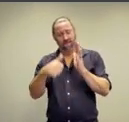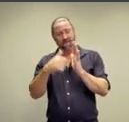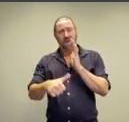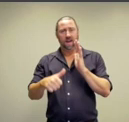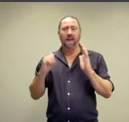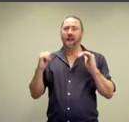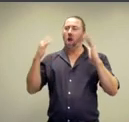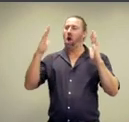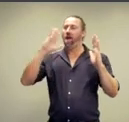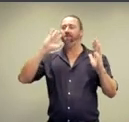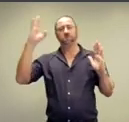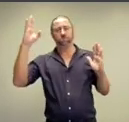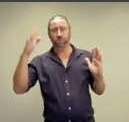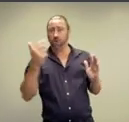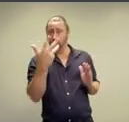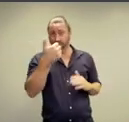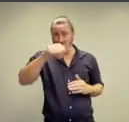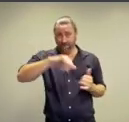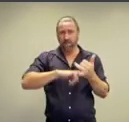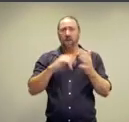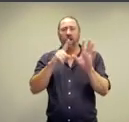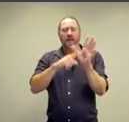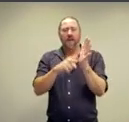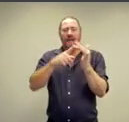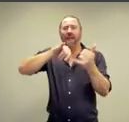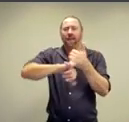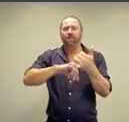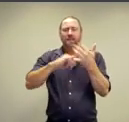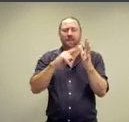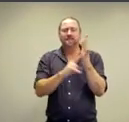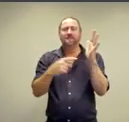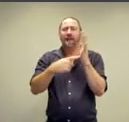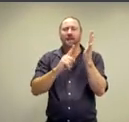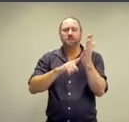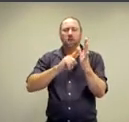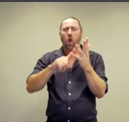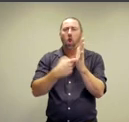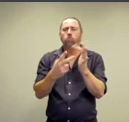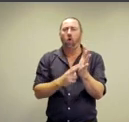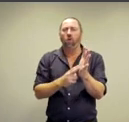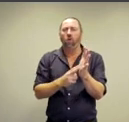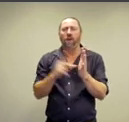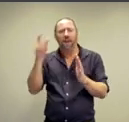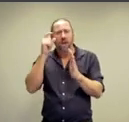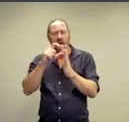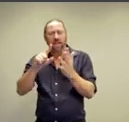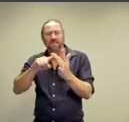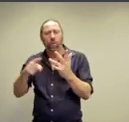jackets into higher fashion. In 1960, a 24 year old, Yves Saint Laurent then the head designer of Dior, presented